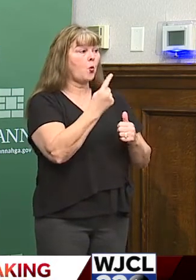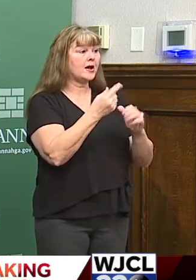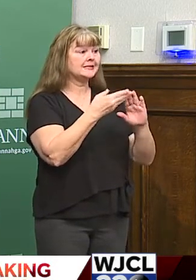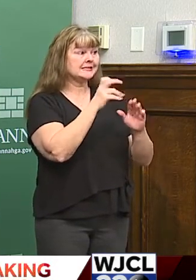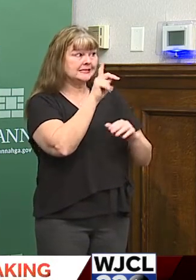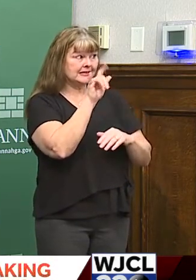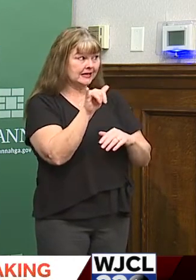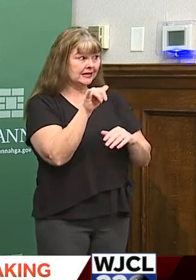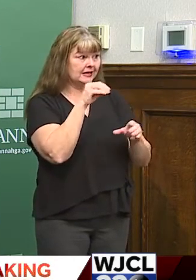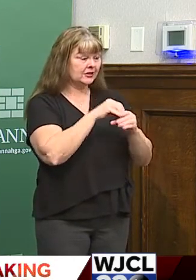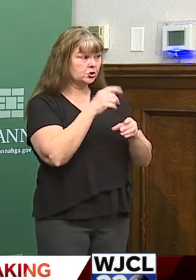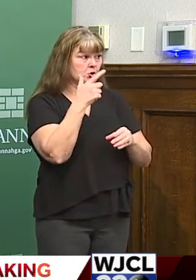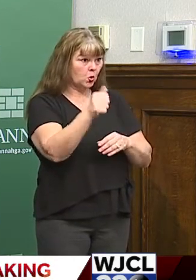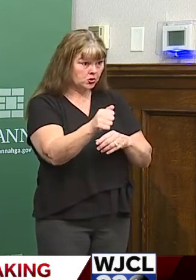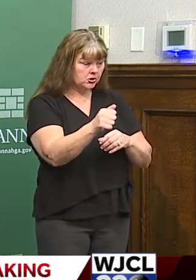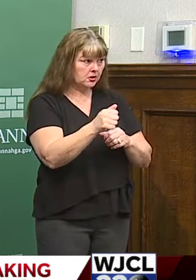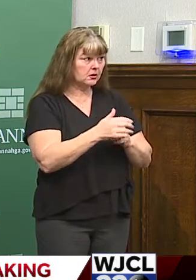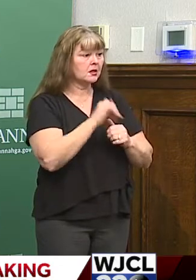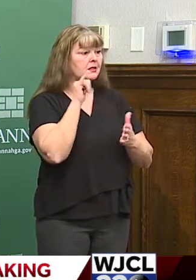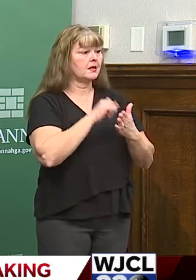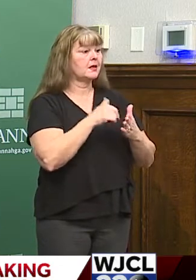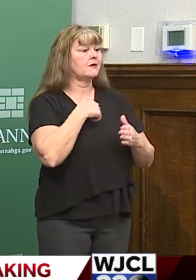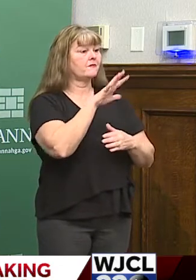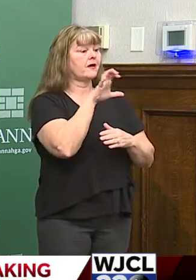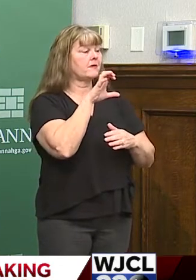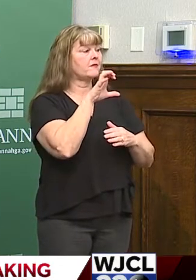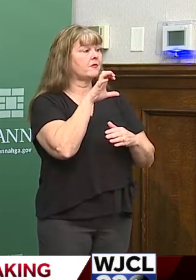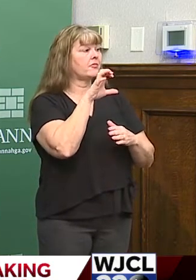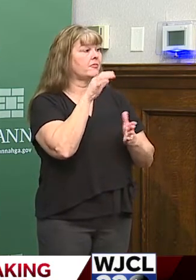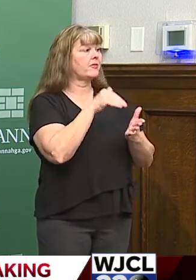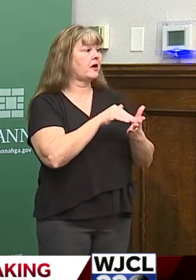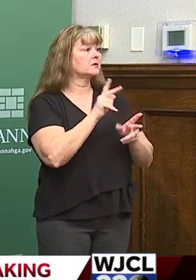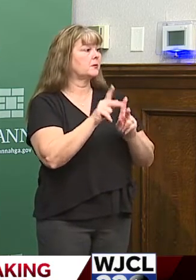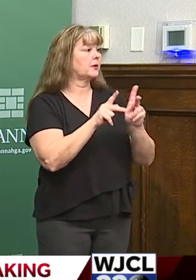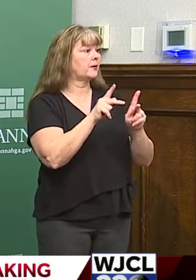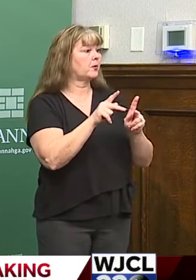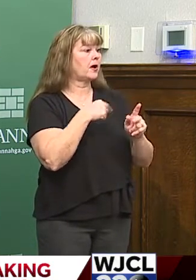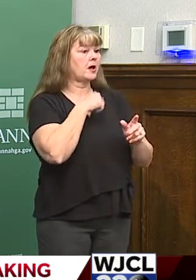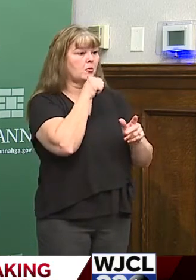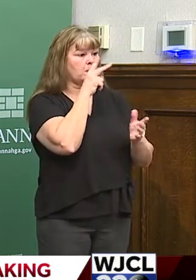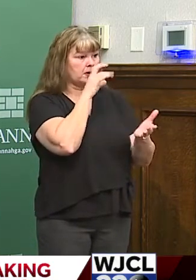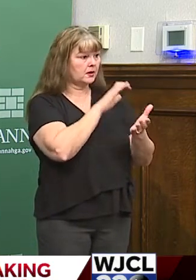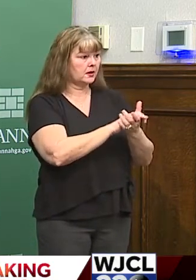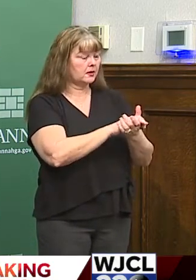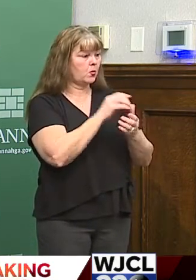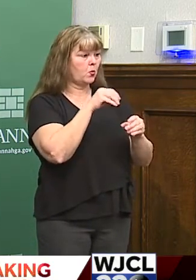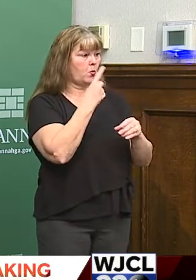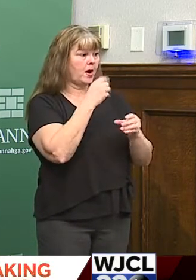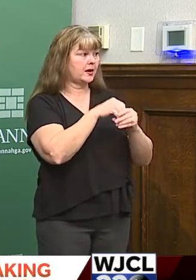THAT IS 500,000 PEOPLE.